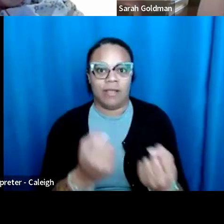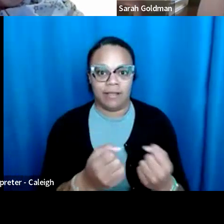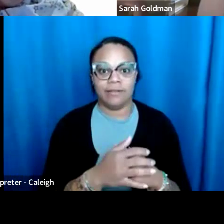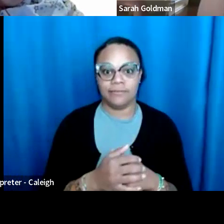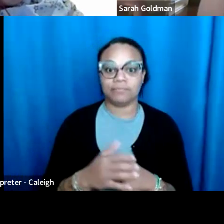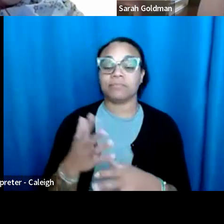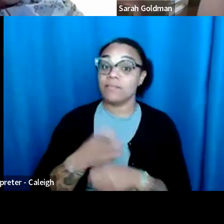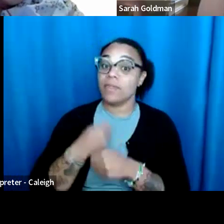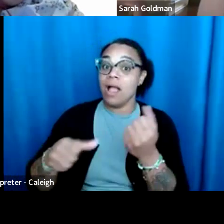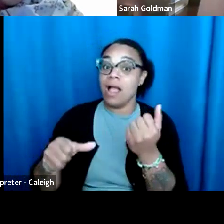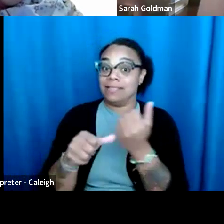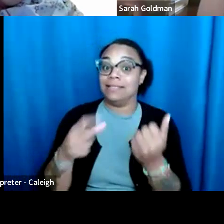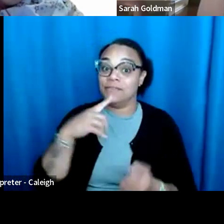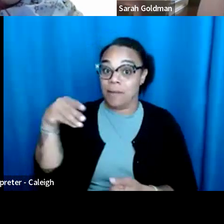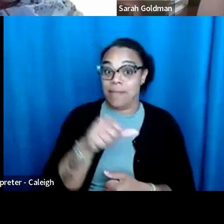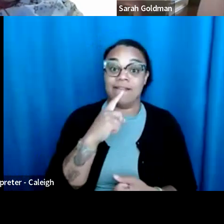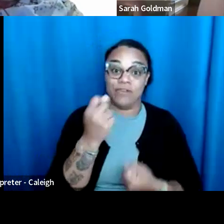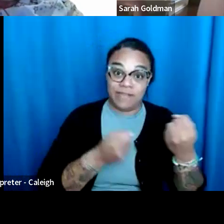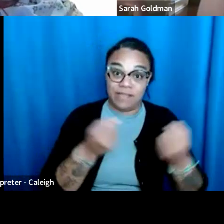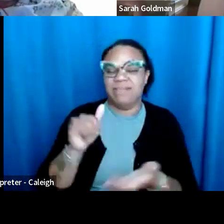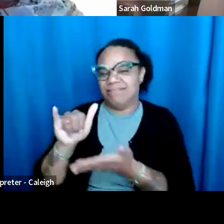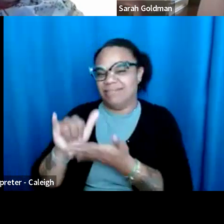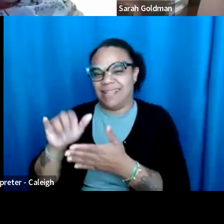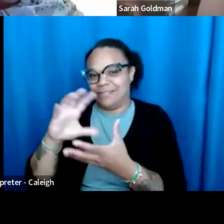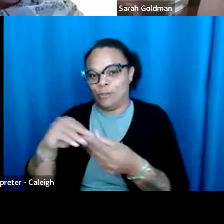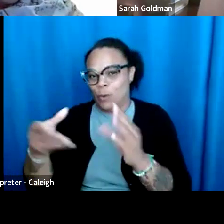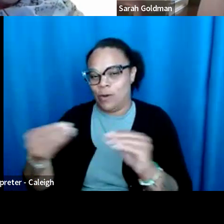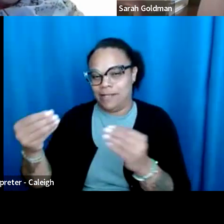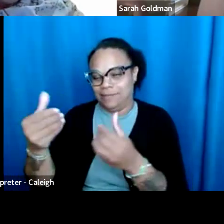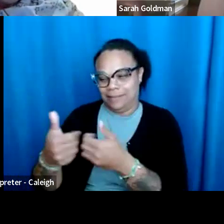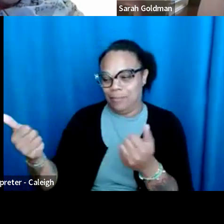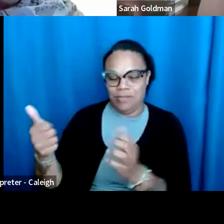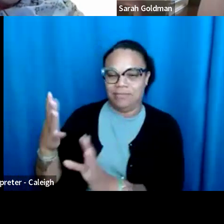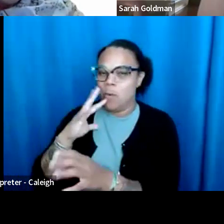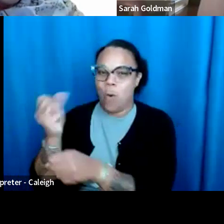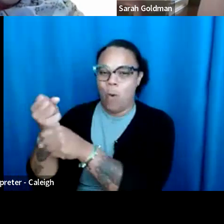and that's a story for another time. But for years and years and years,